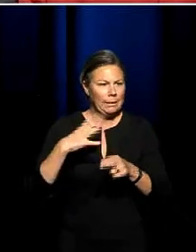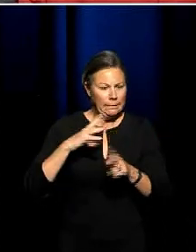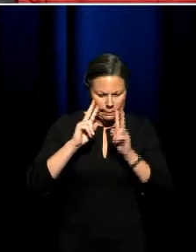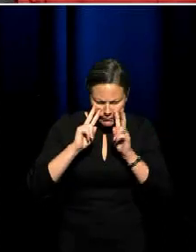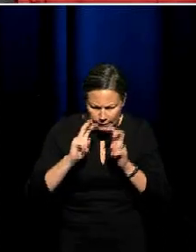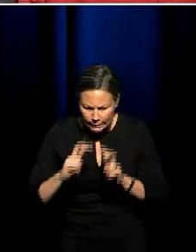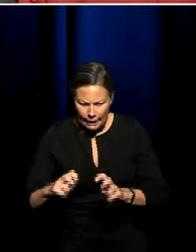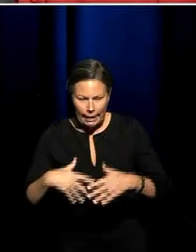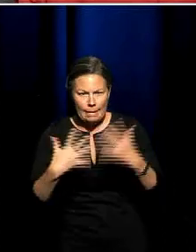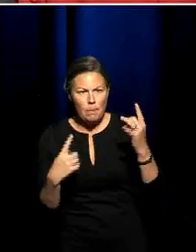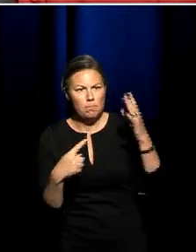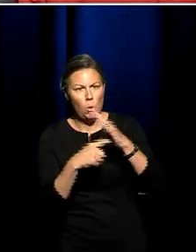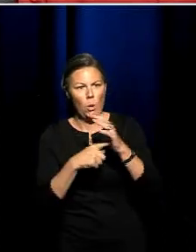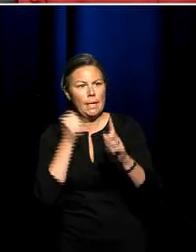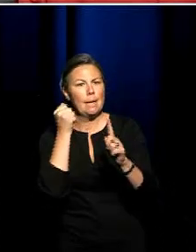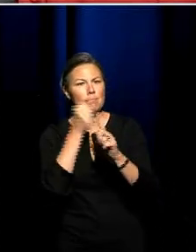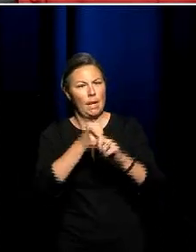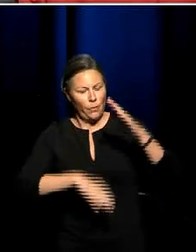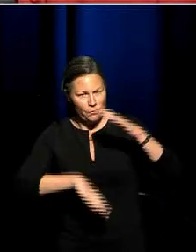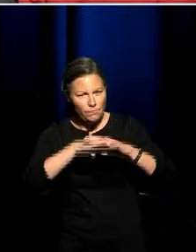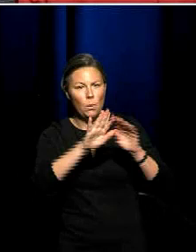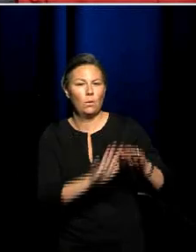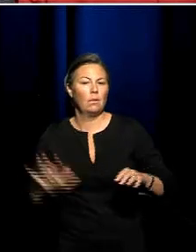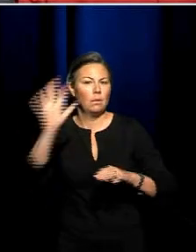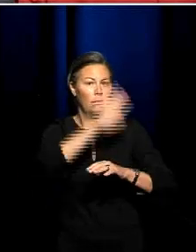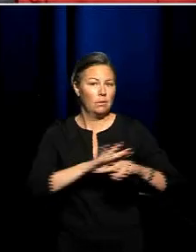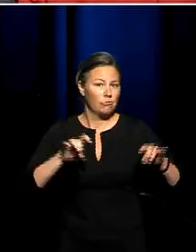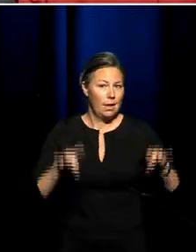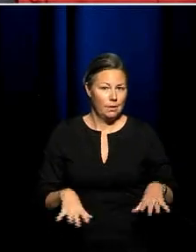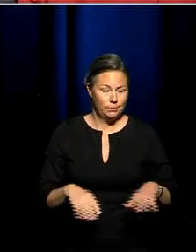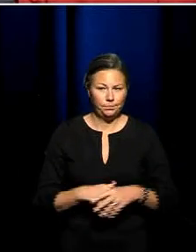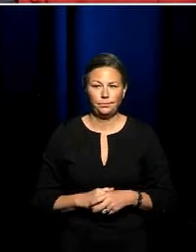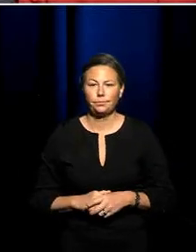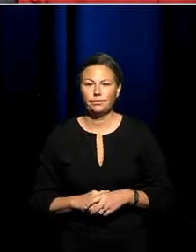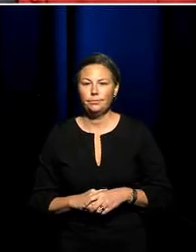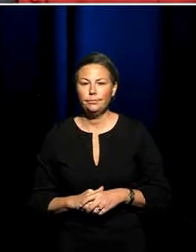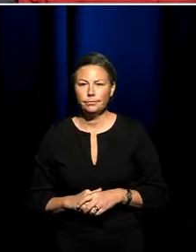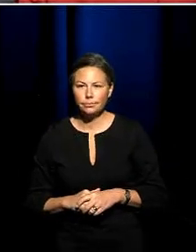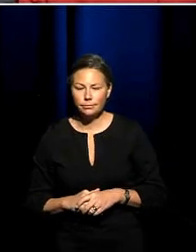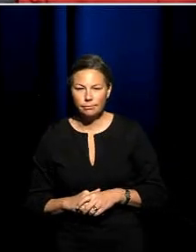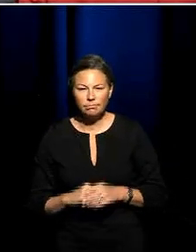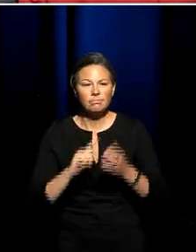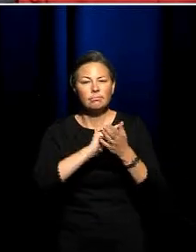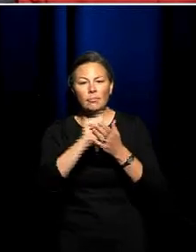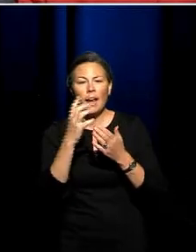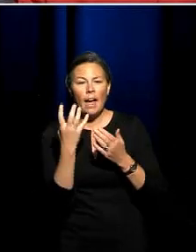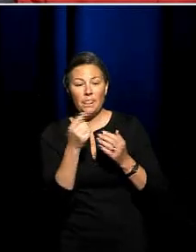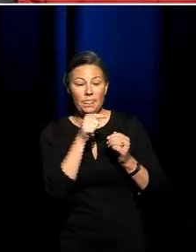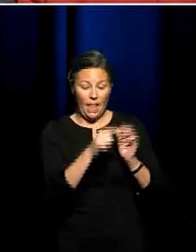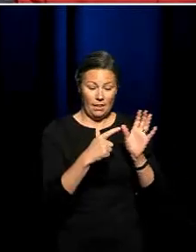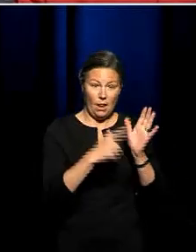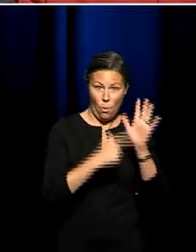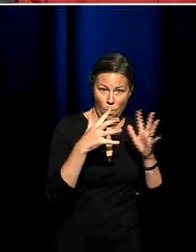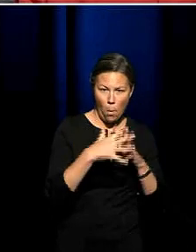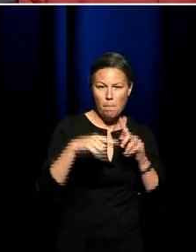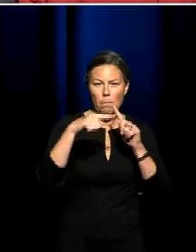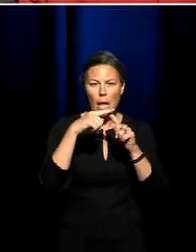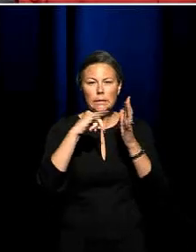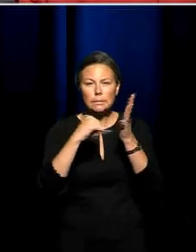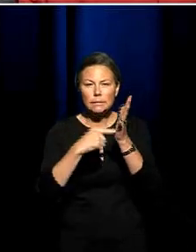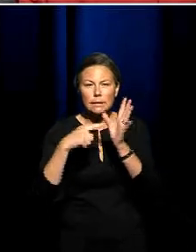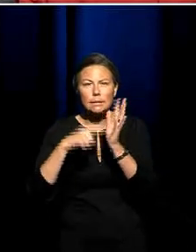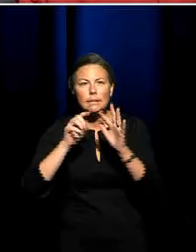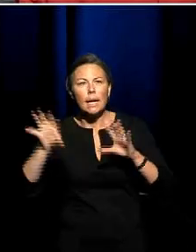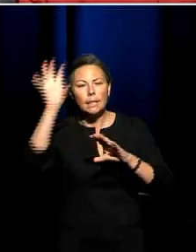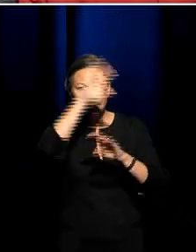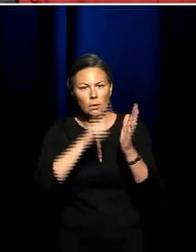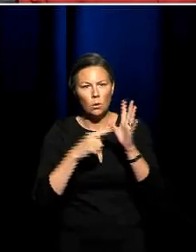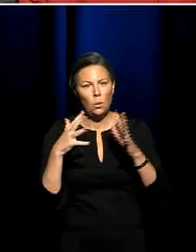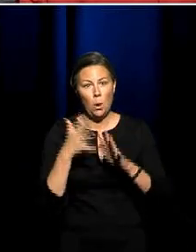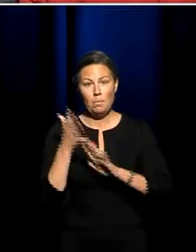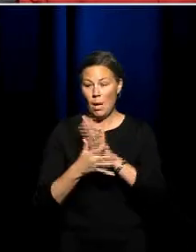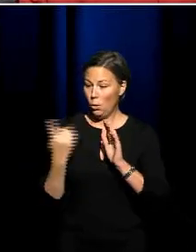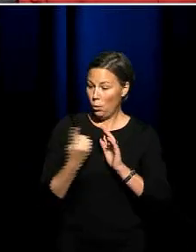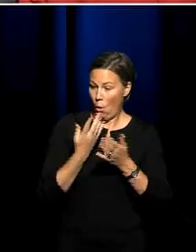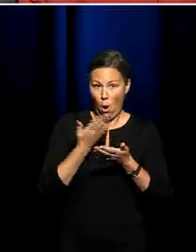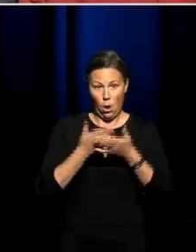significance. The 1902 Act and similar state legislation confers very